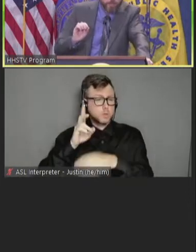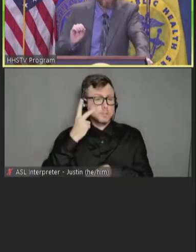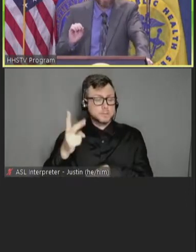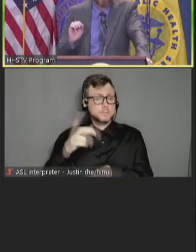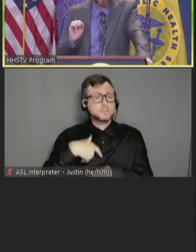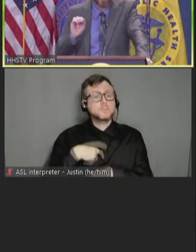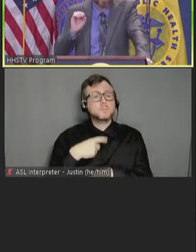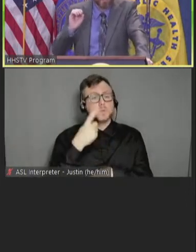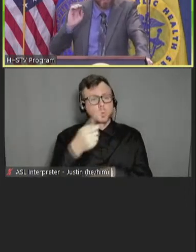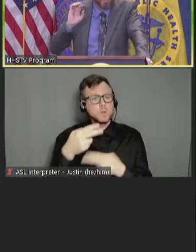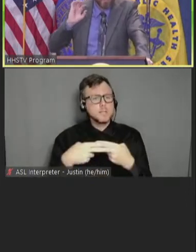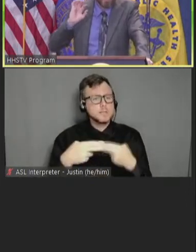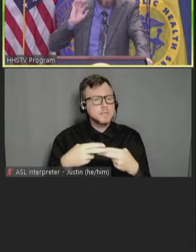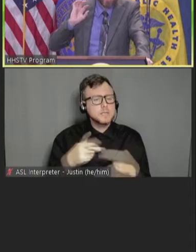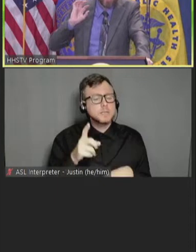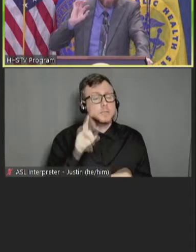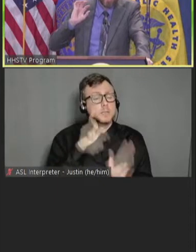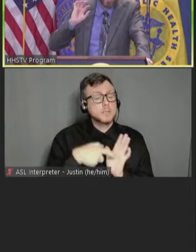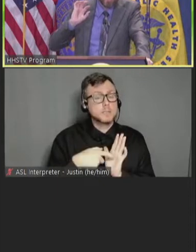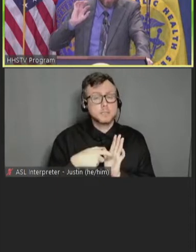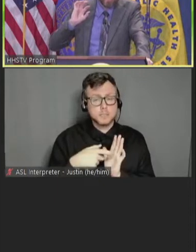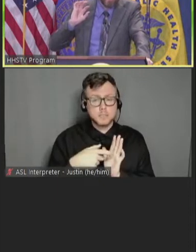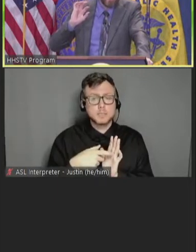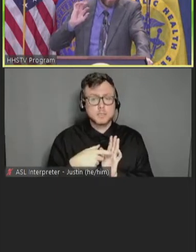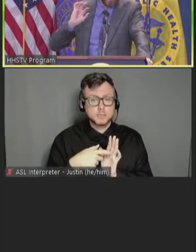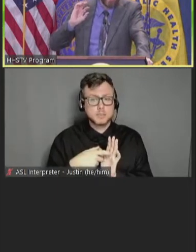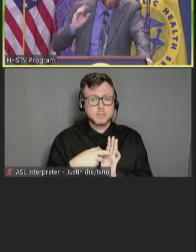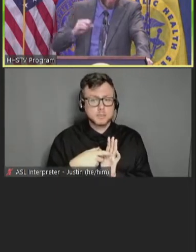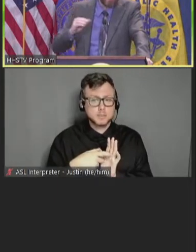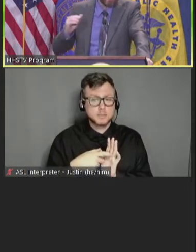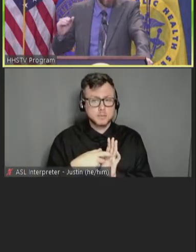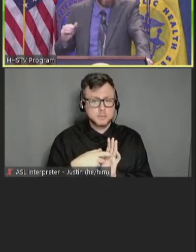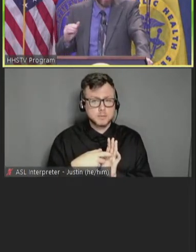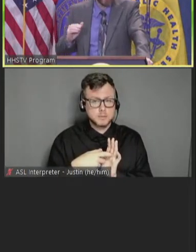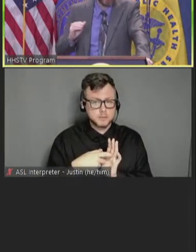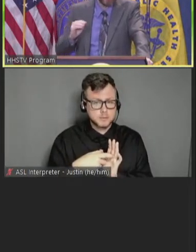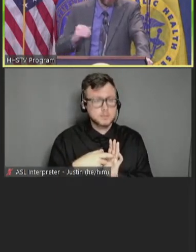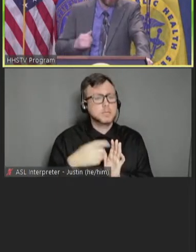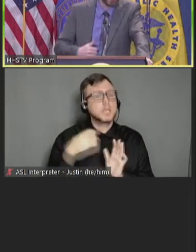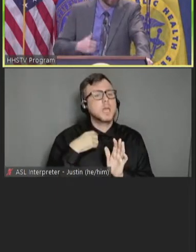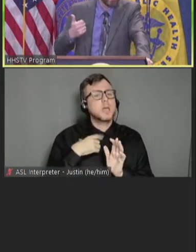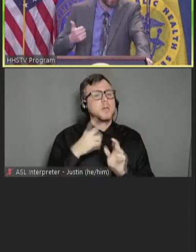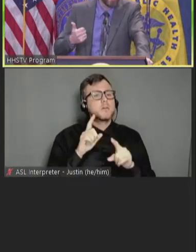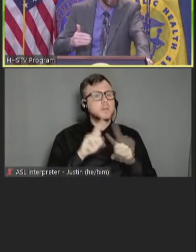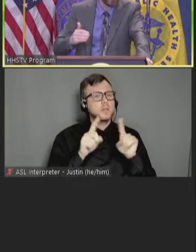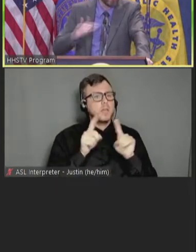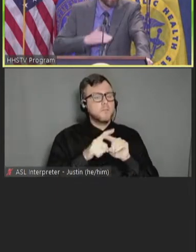of the slides anyway, you can see that if you add different compounds, you can either upregulate or